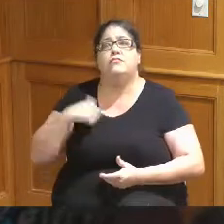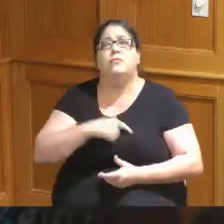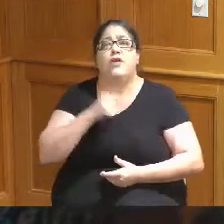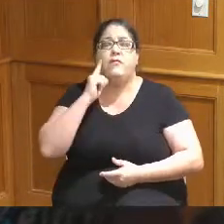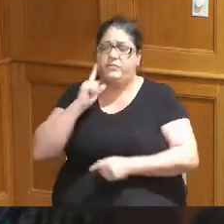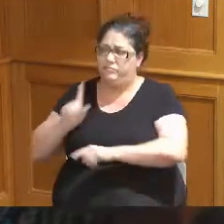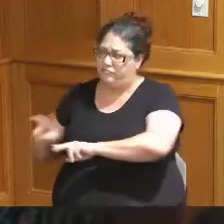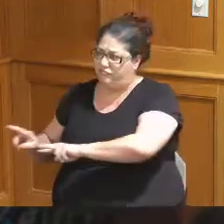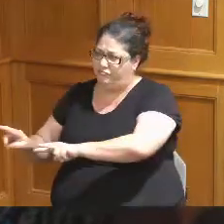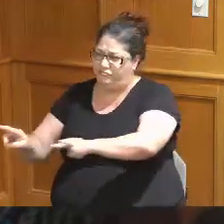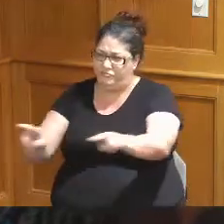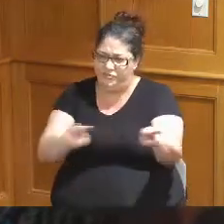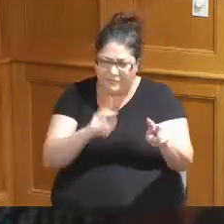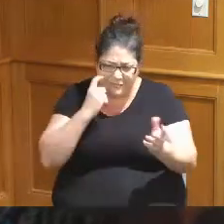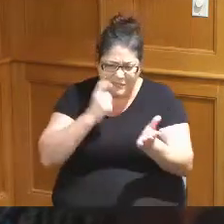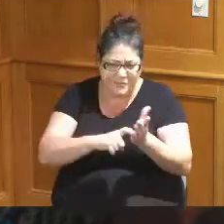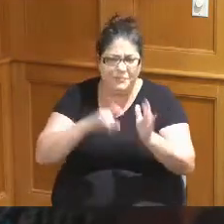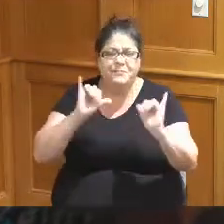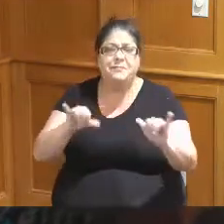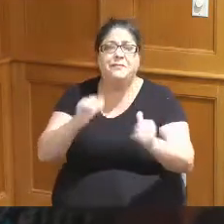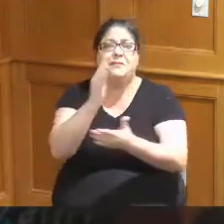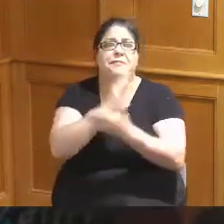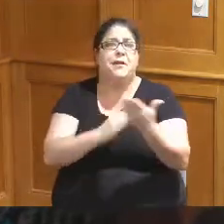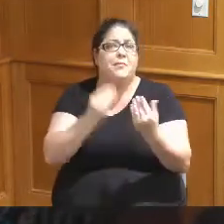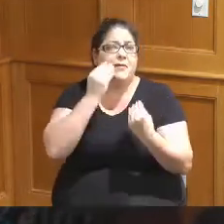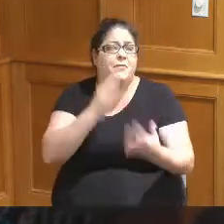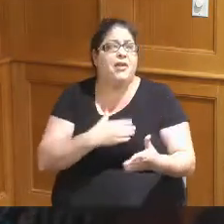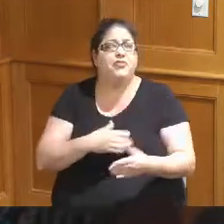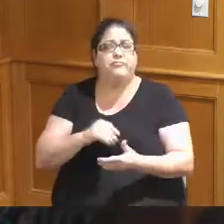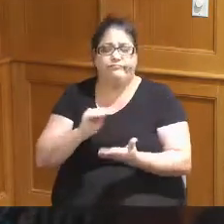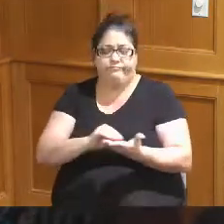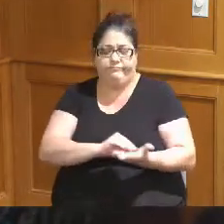Commissioners with some information on some funding that's coming out through the federal